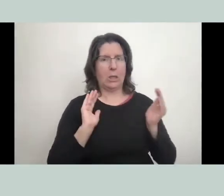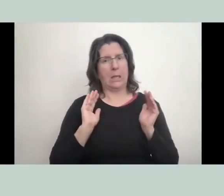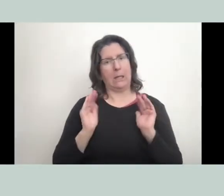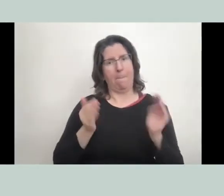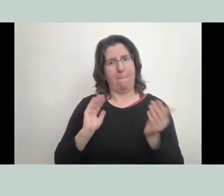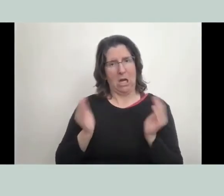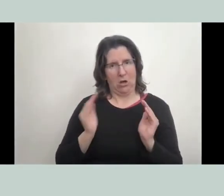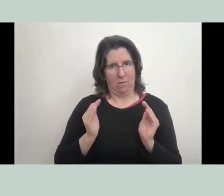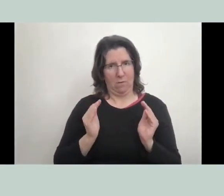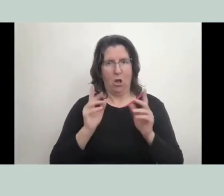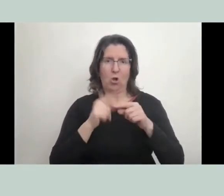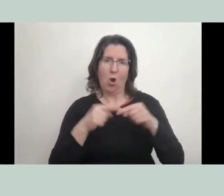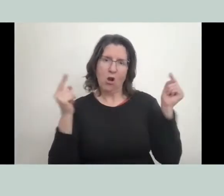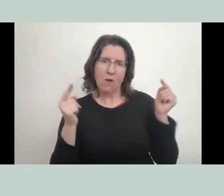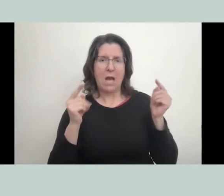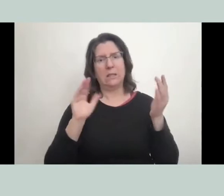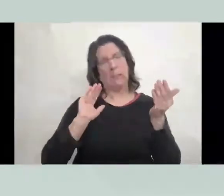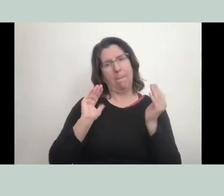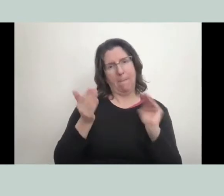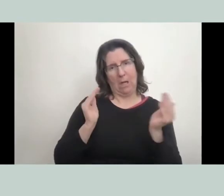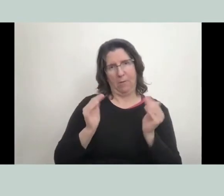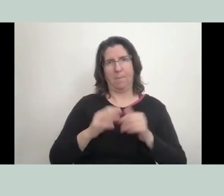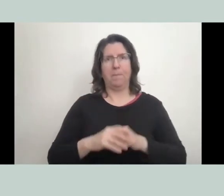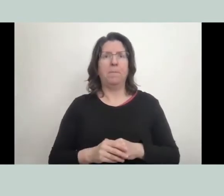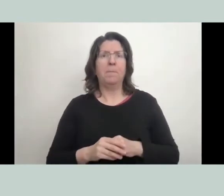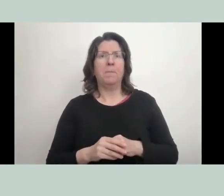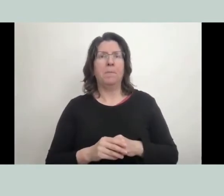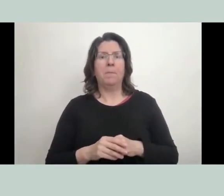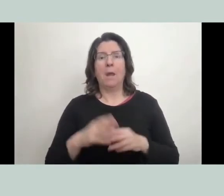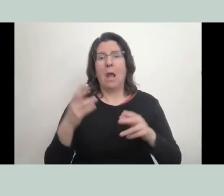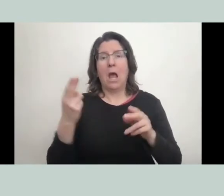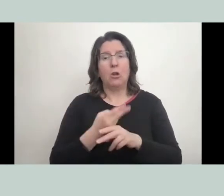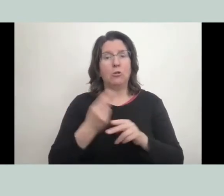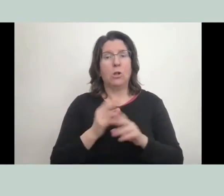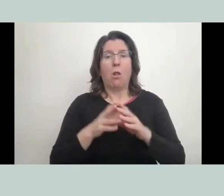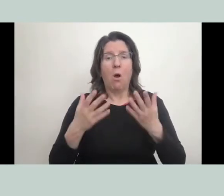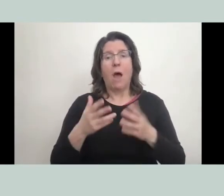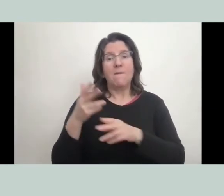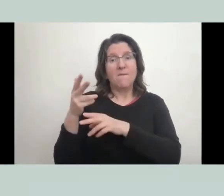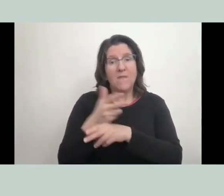It can help them with contrasting and comparing between the two languages.